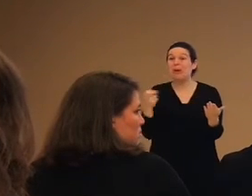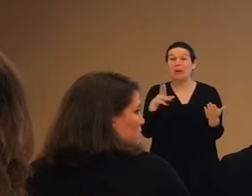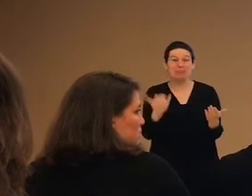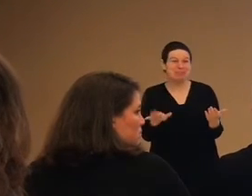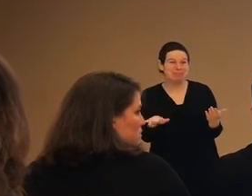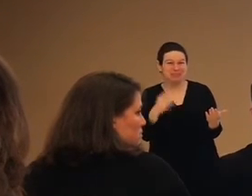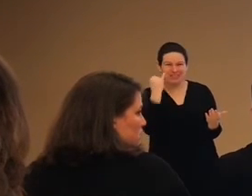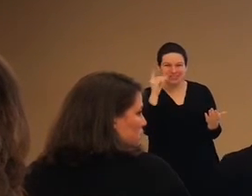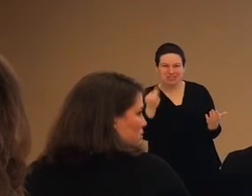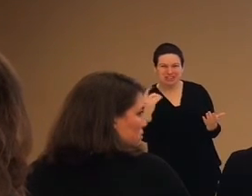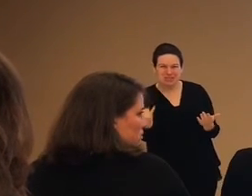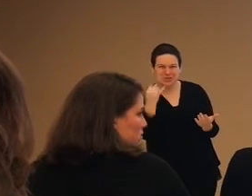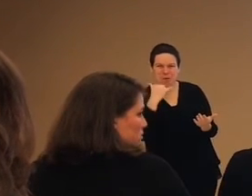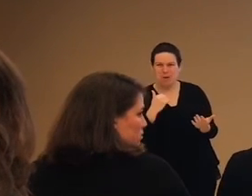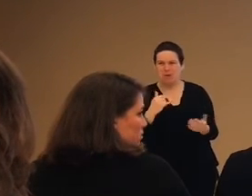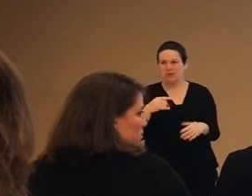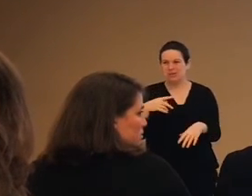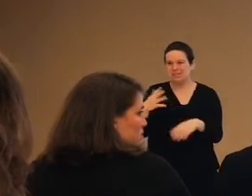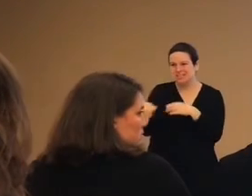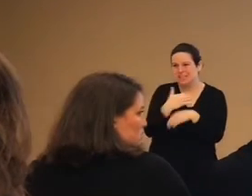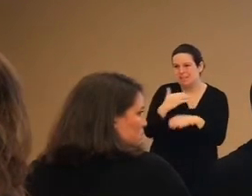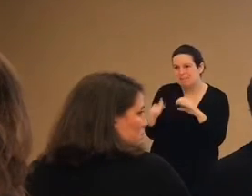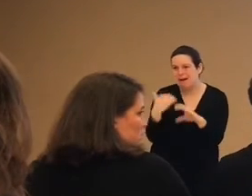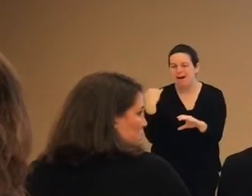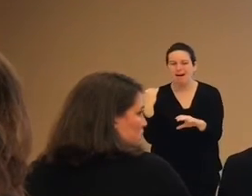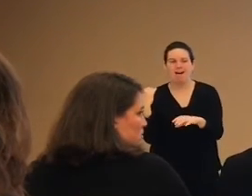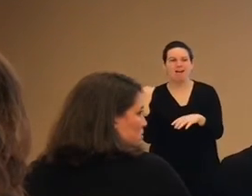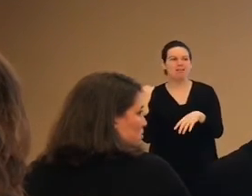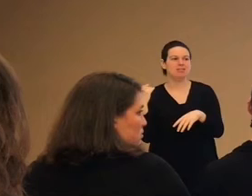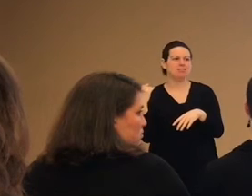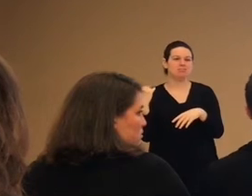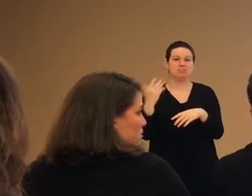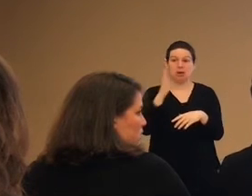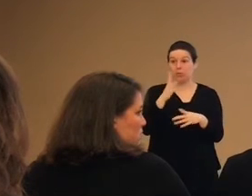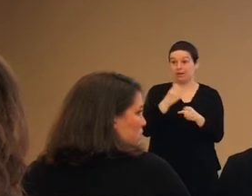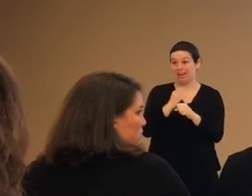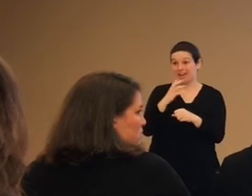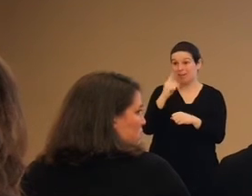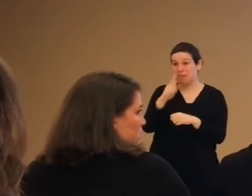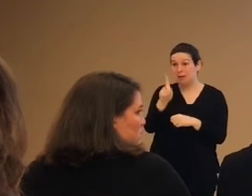Give us a call or send us an email and we will get it for you, but has to be in two weeks